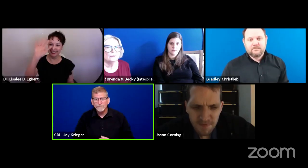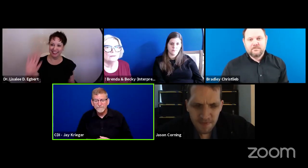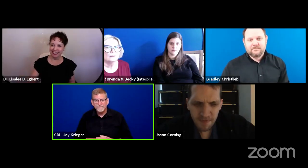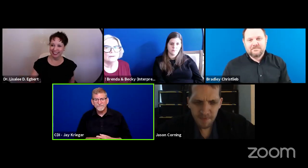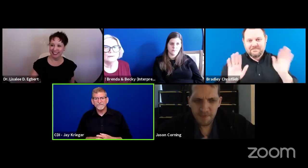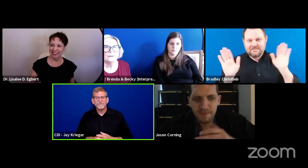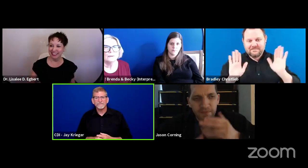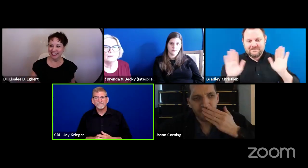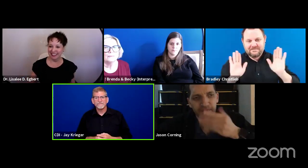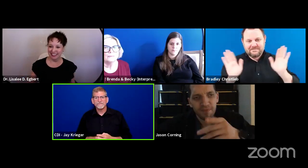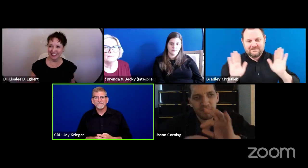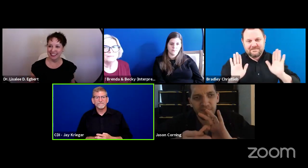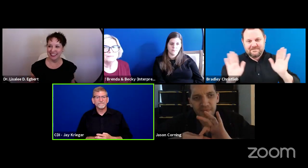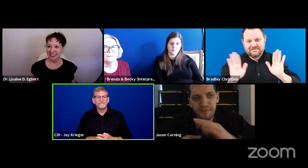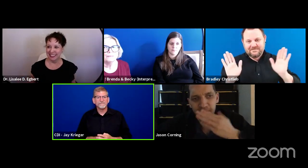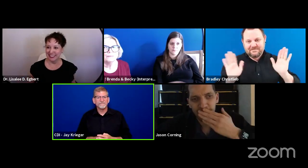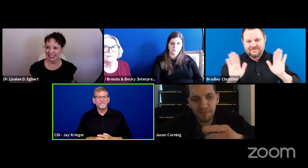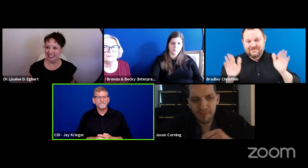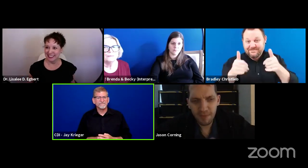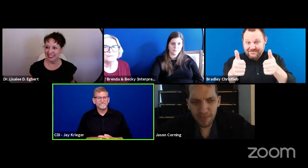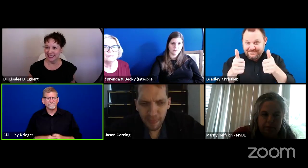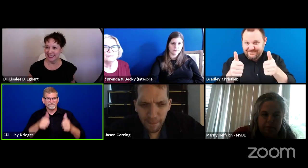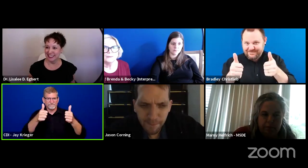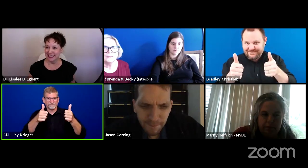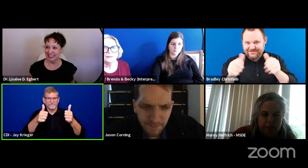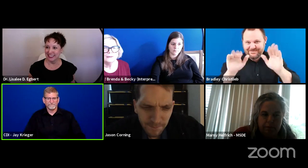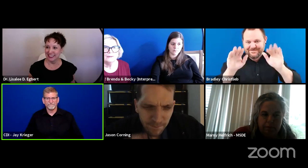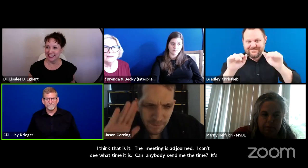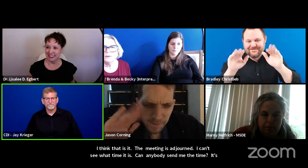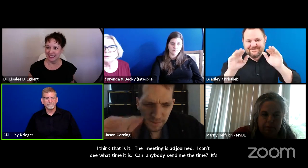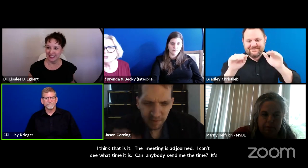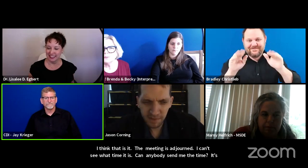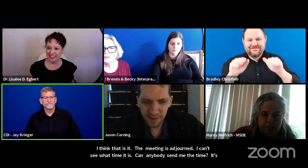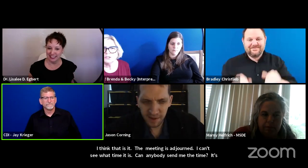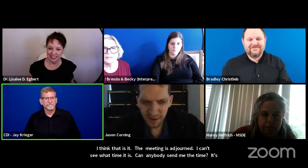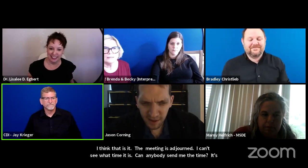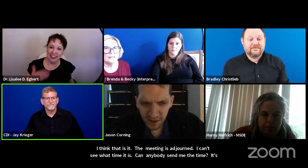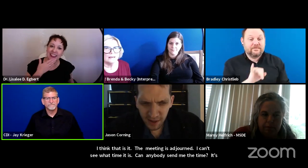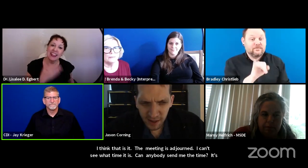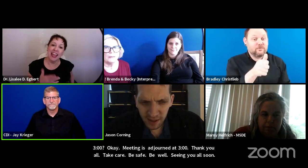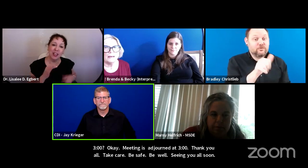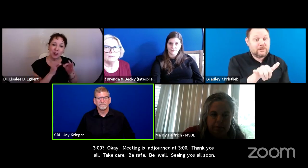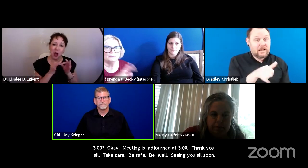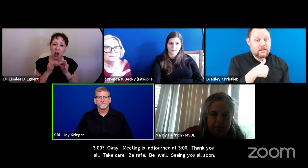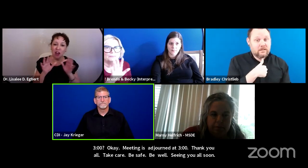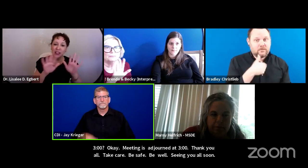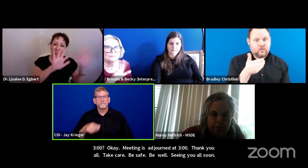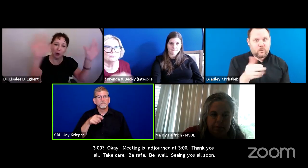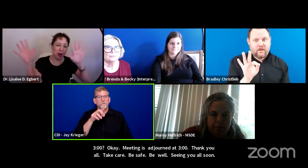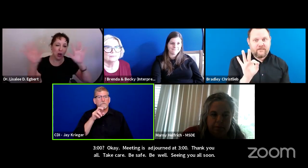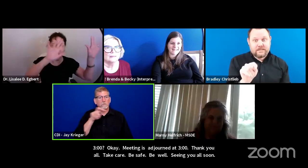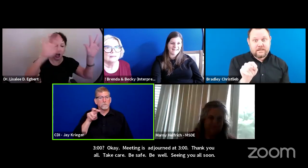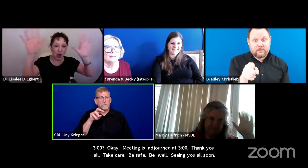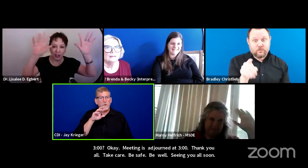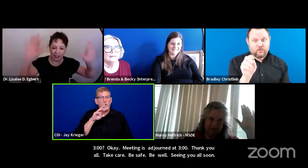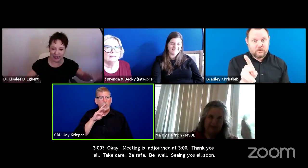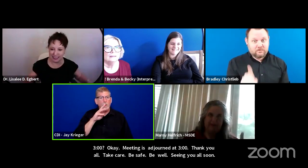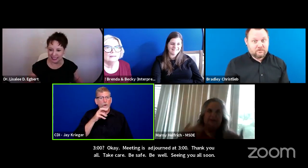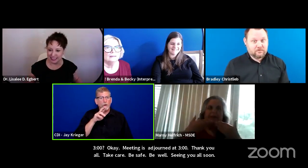Seeing you all soon.